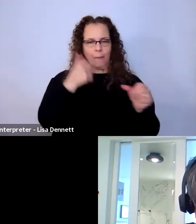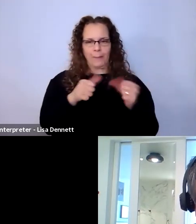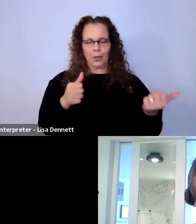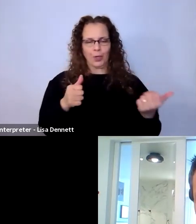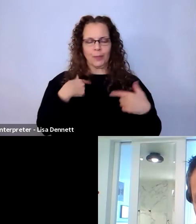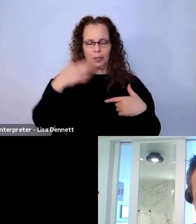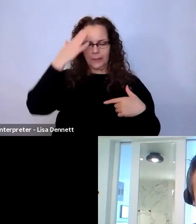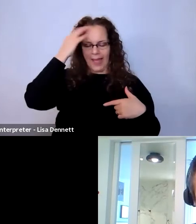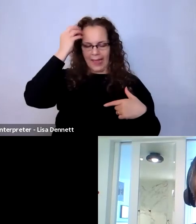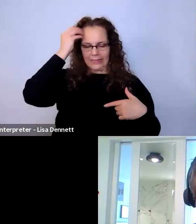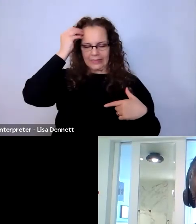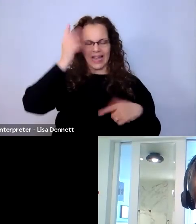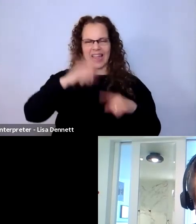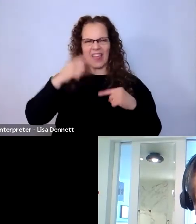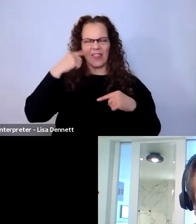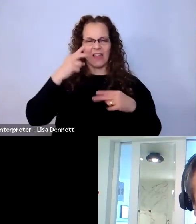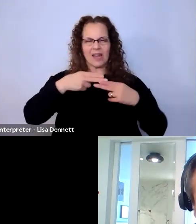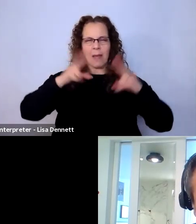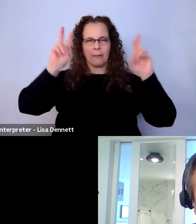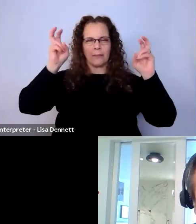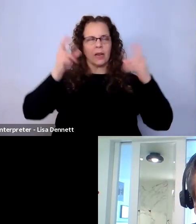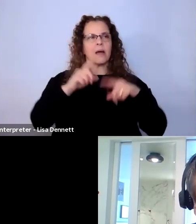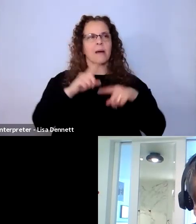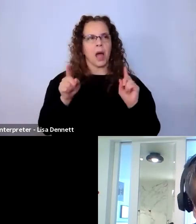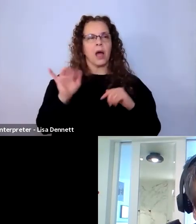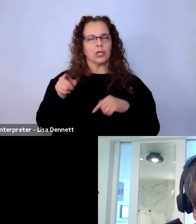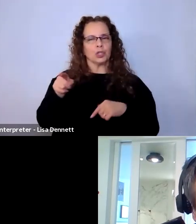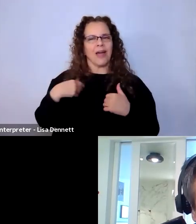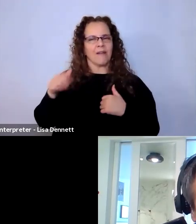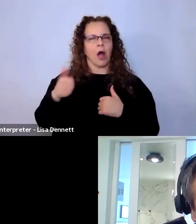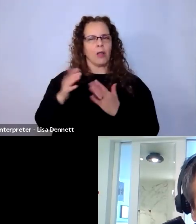on today but that's another one that that it's really cool you should check out.